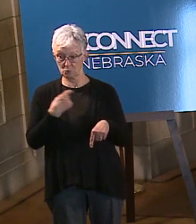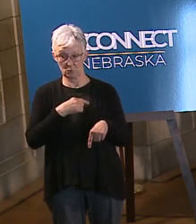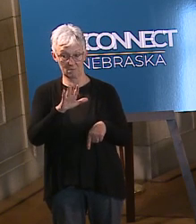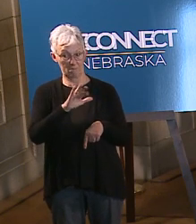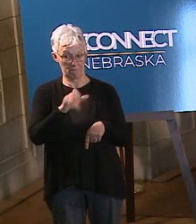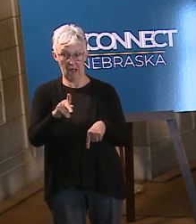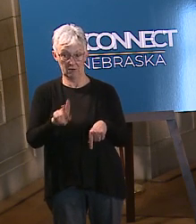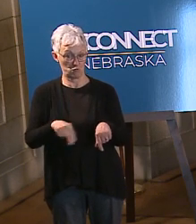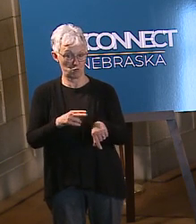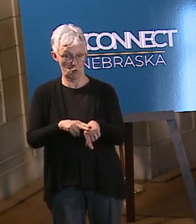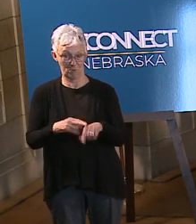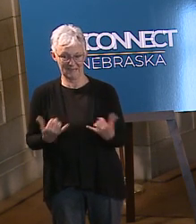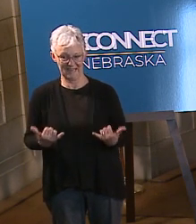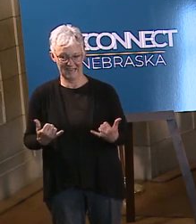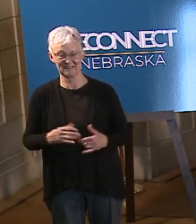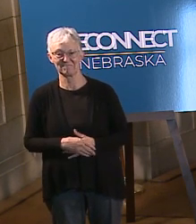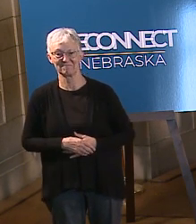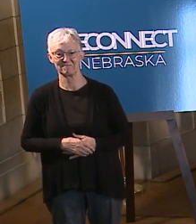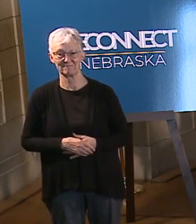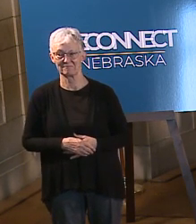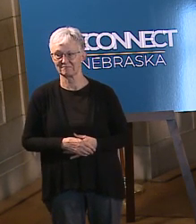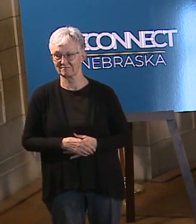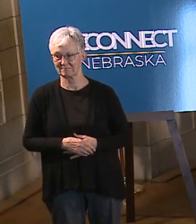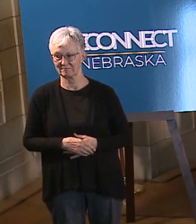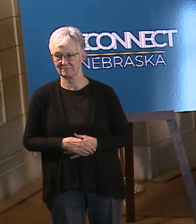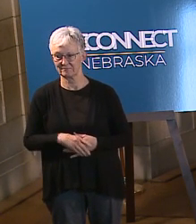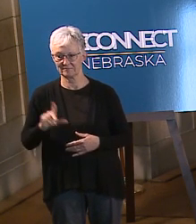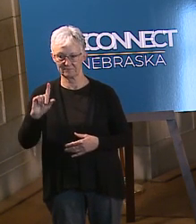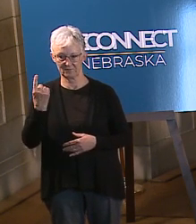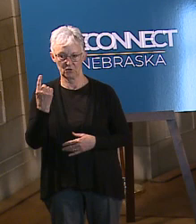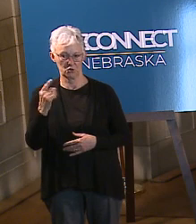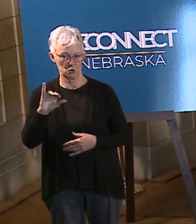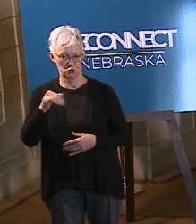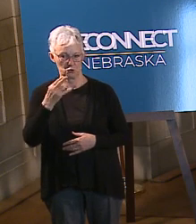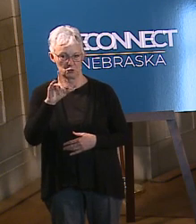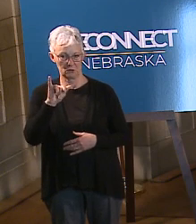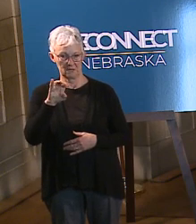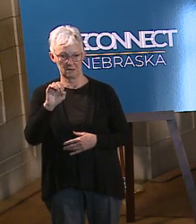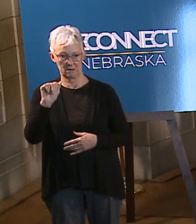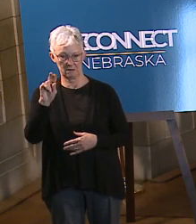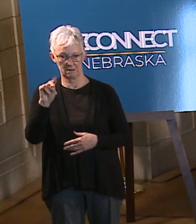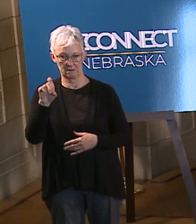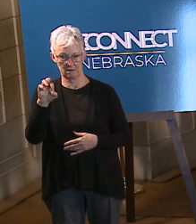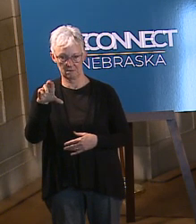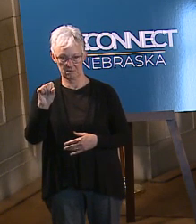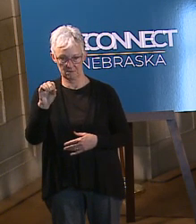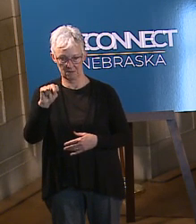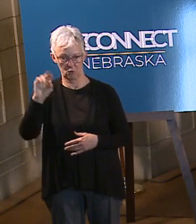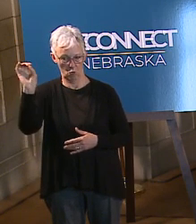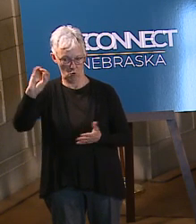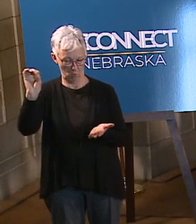WILL BE THE LAST TIME WE DO THIS AS WELL, BECAUSE GUESS WHAT, WE